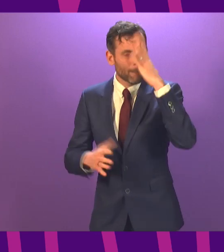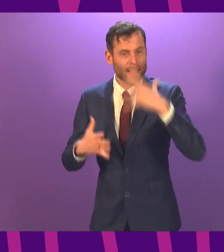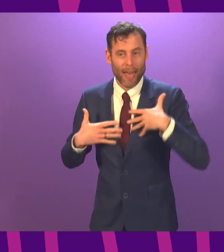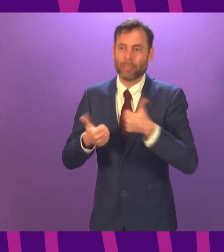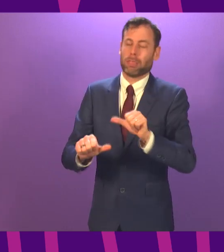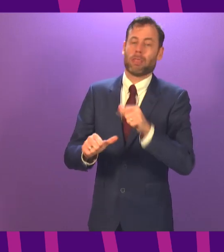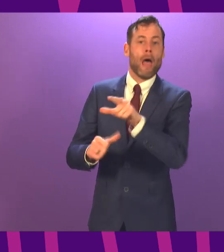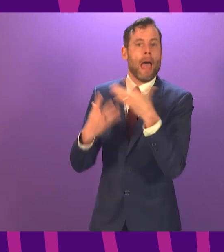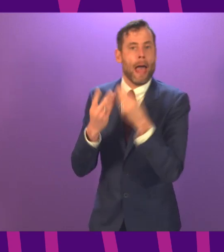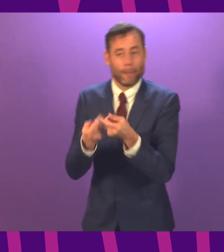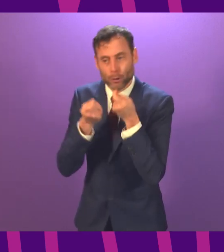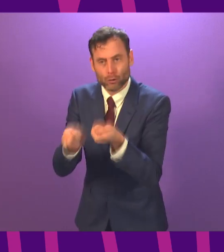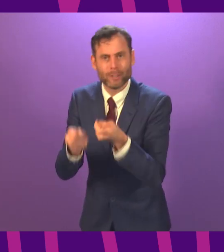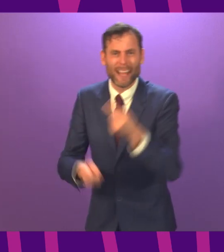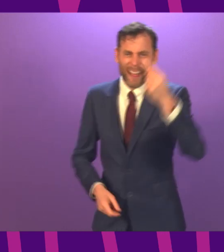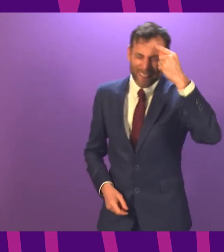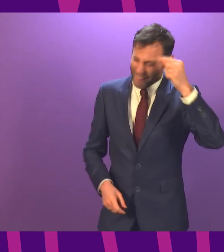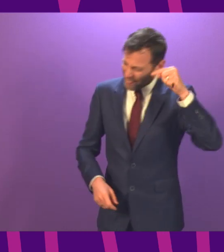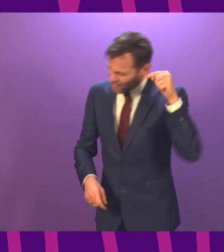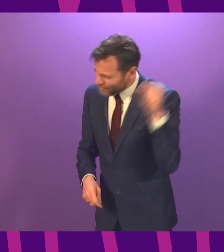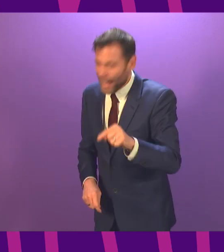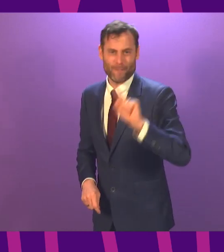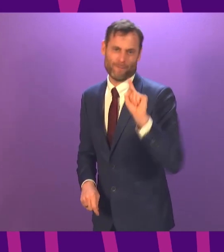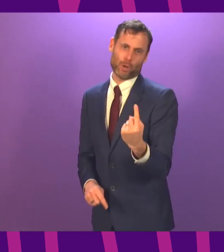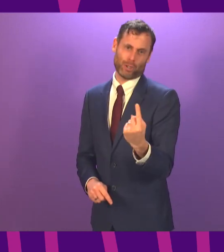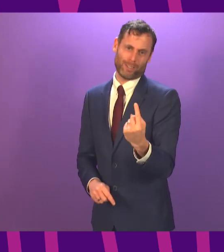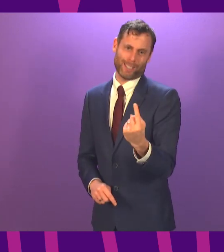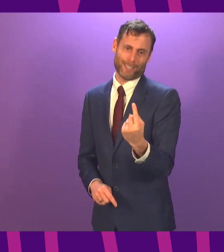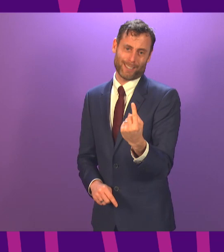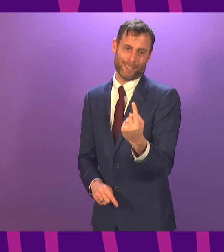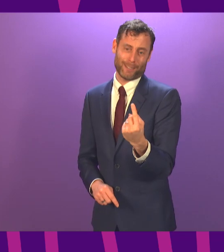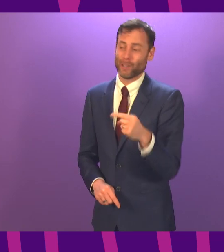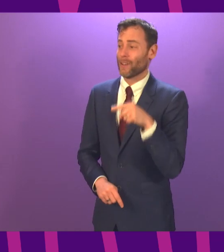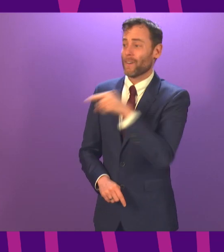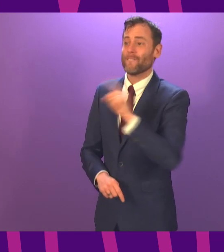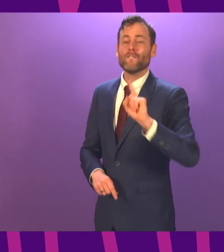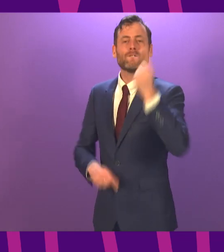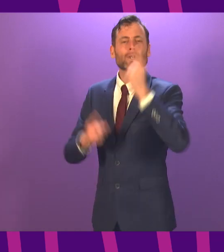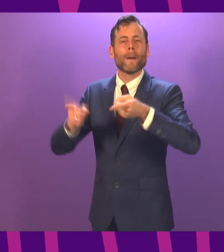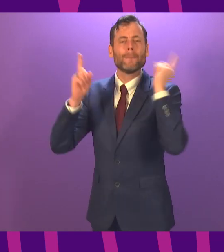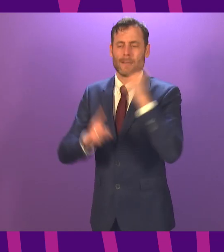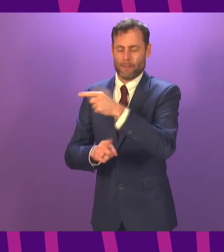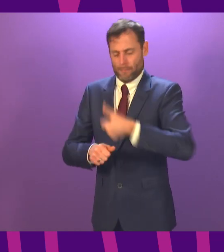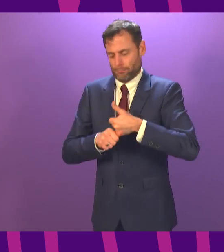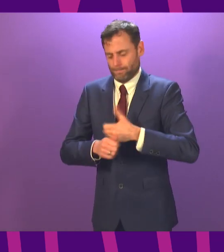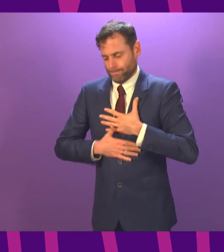a better education. I know that the First Minister has supported independence for all